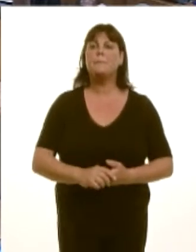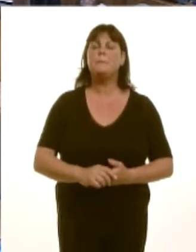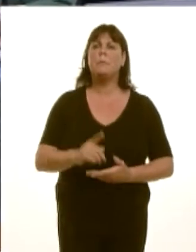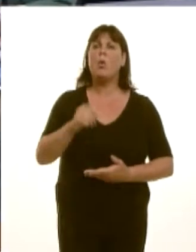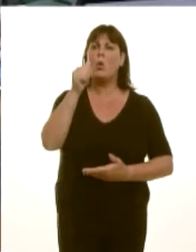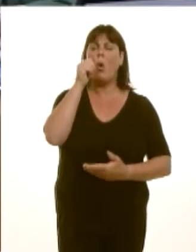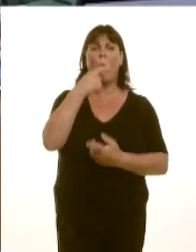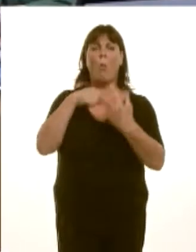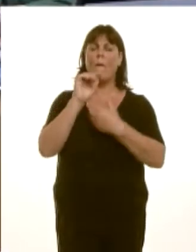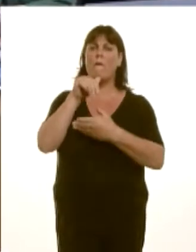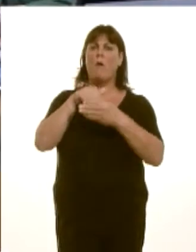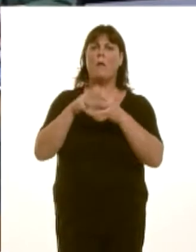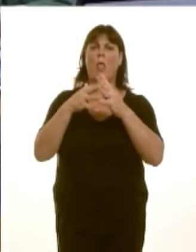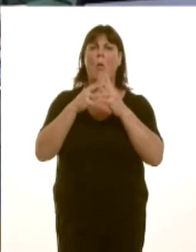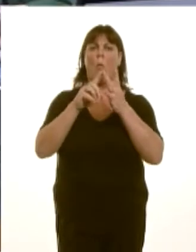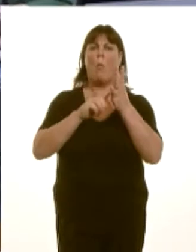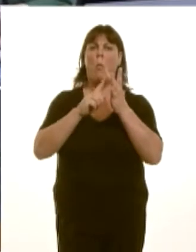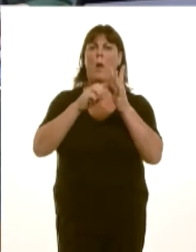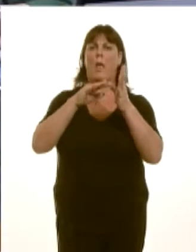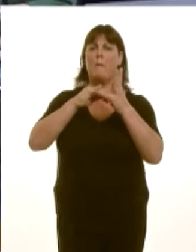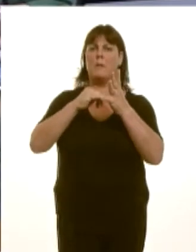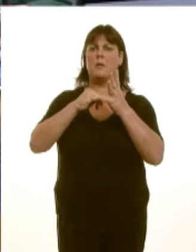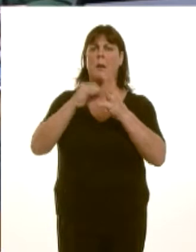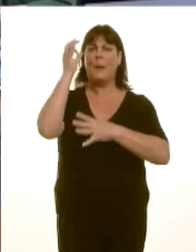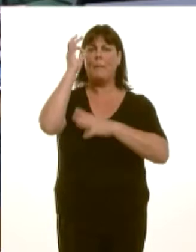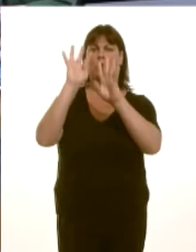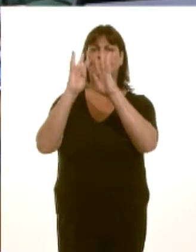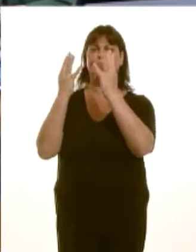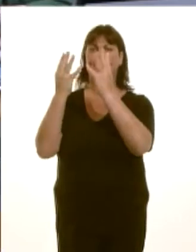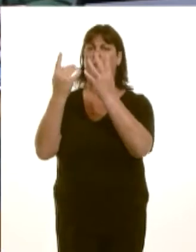I can say that, generally in Wales, delayed transfers of care were down in July.